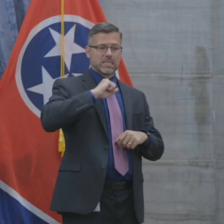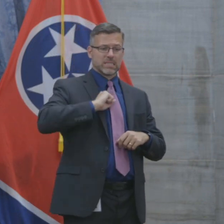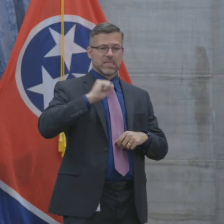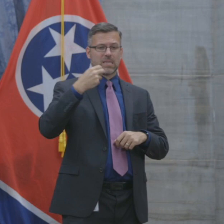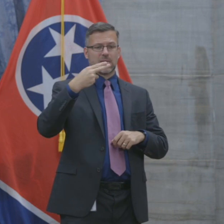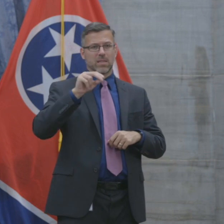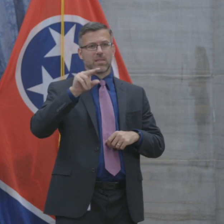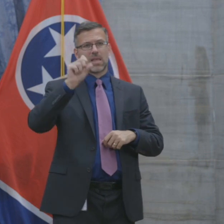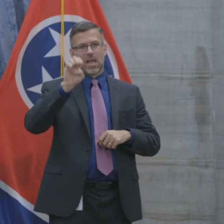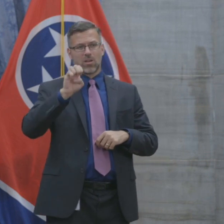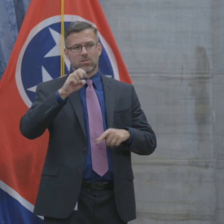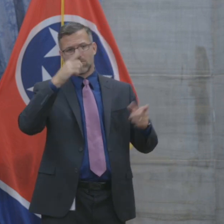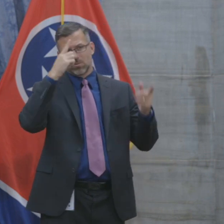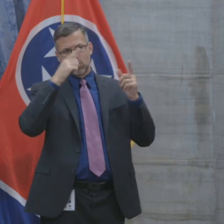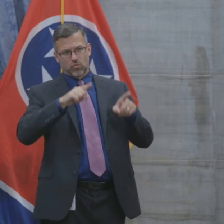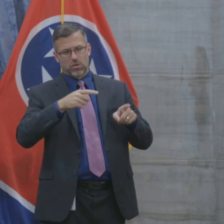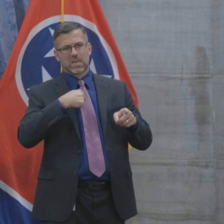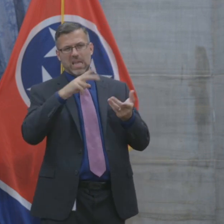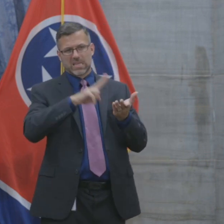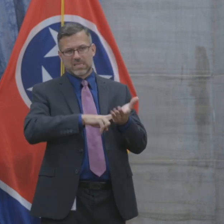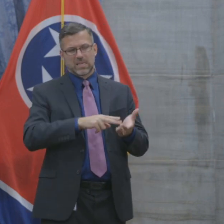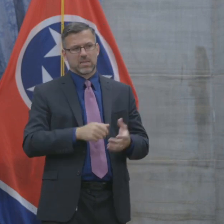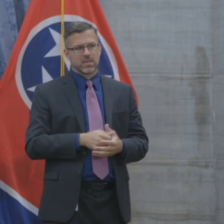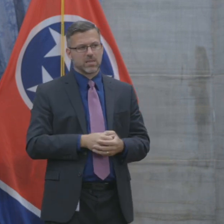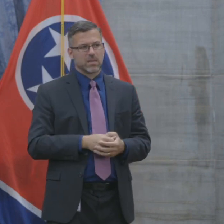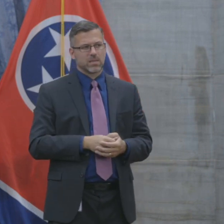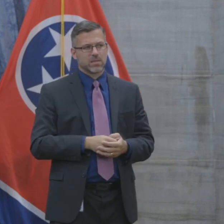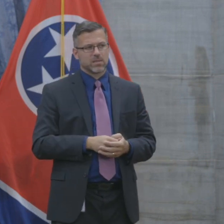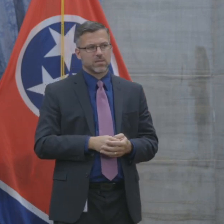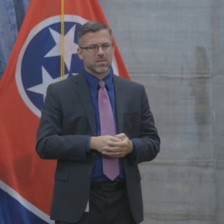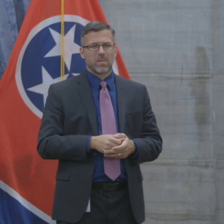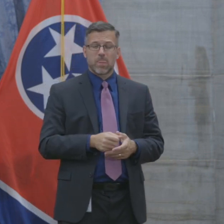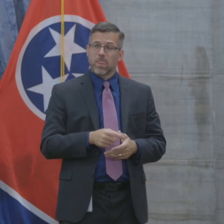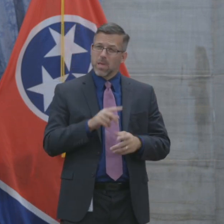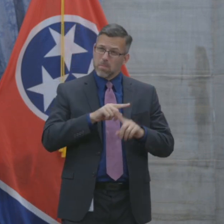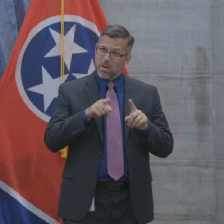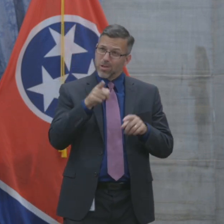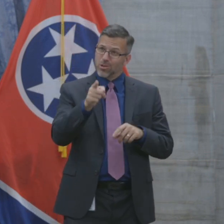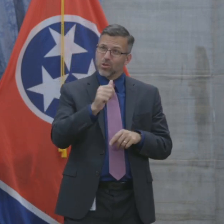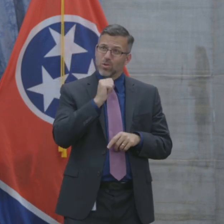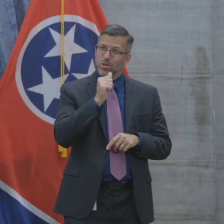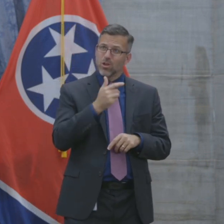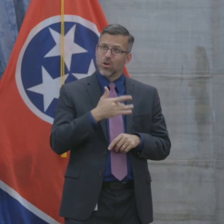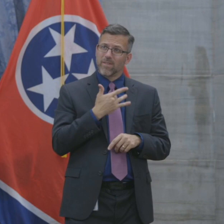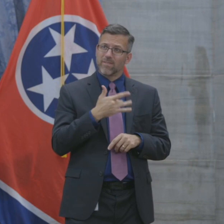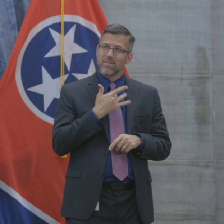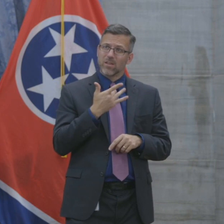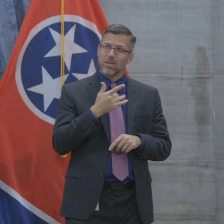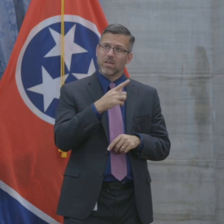protect state property, protect from vandalism, to protect the rule of law. To prevent what we saw happening with the